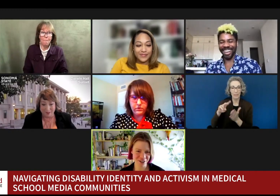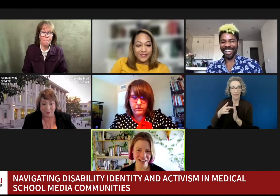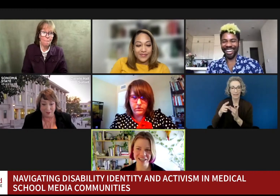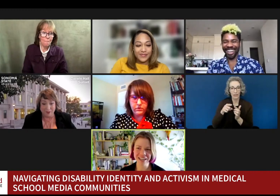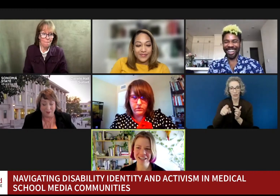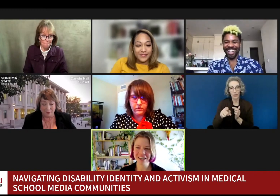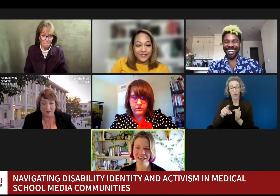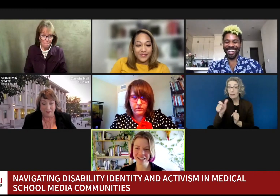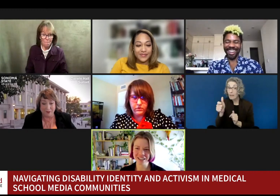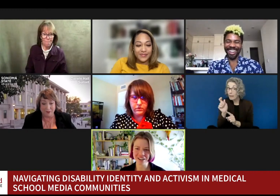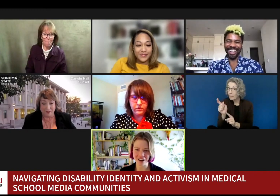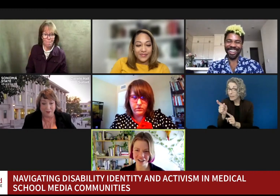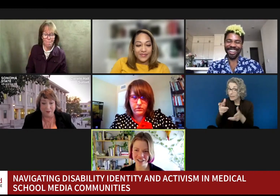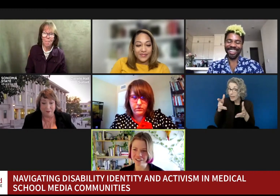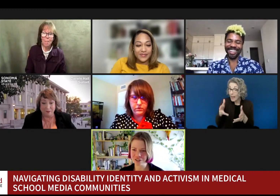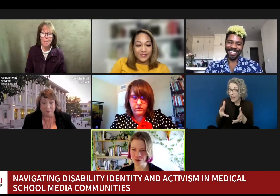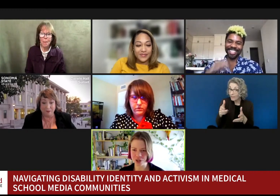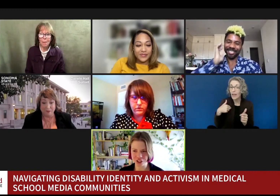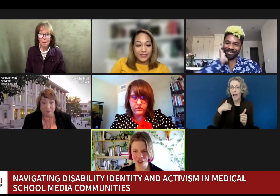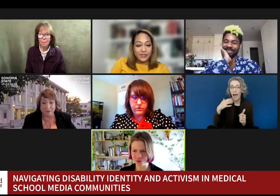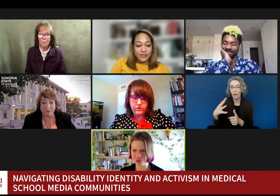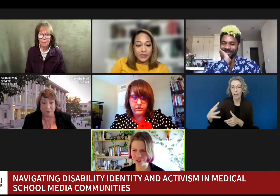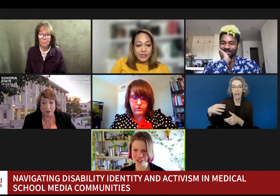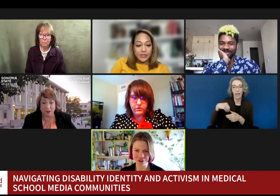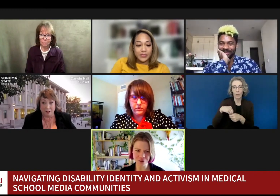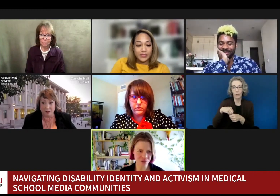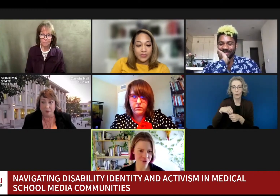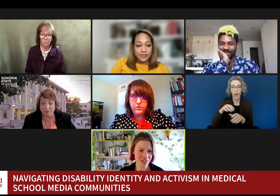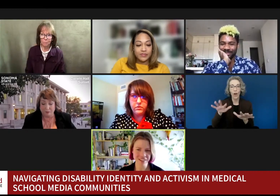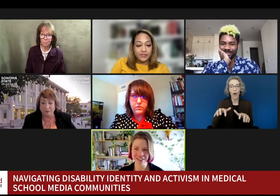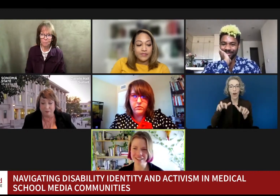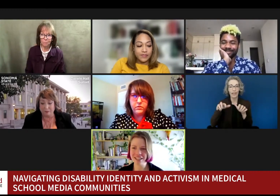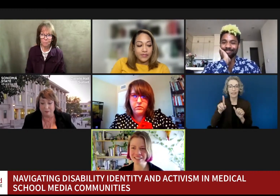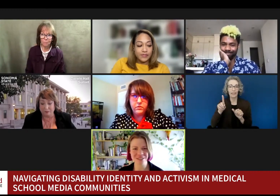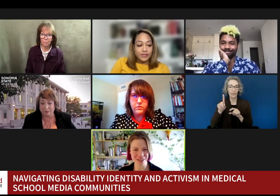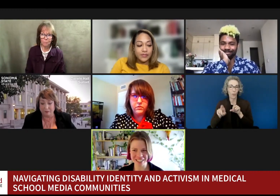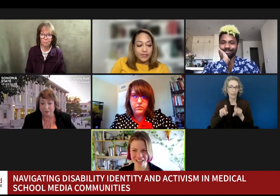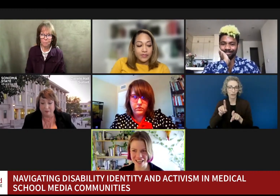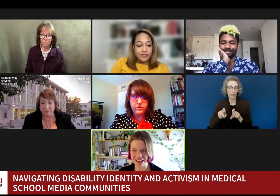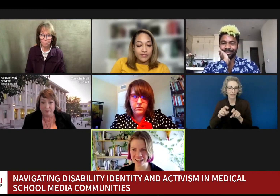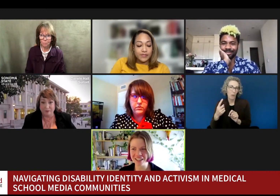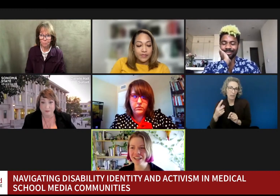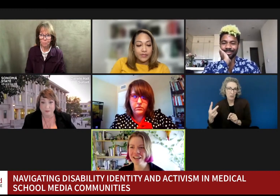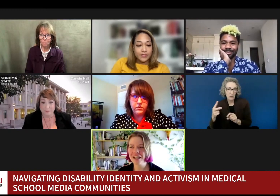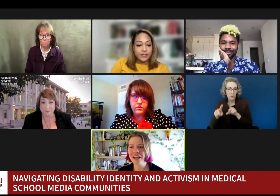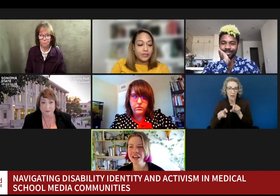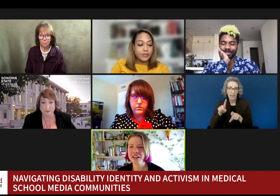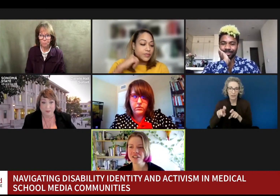I'm going to integrate an audience question or two into this as best I can.